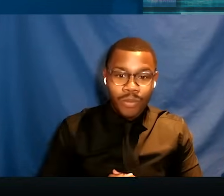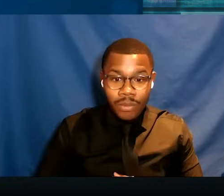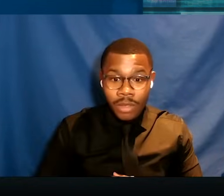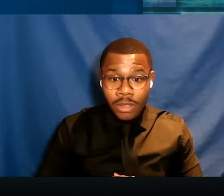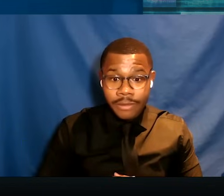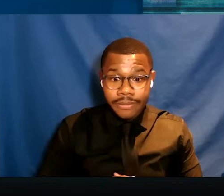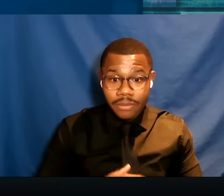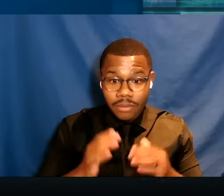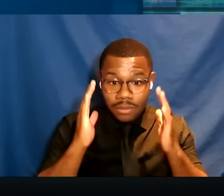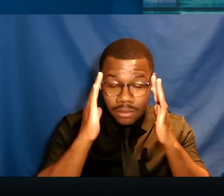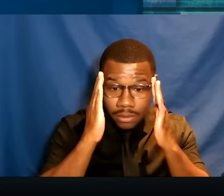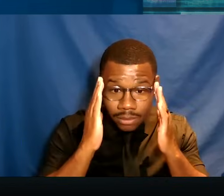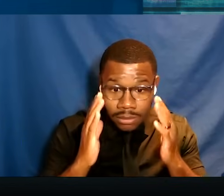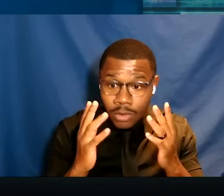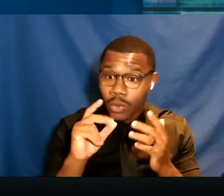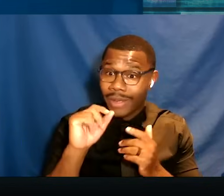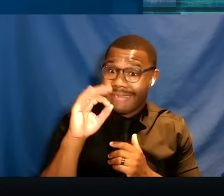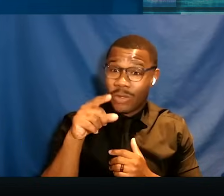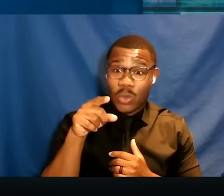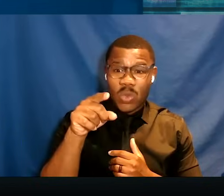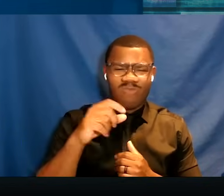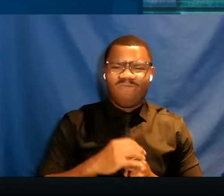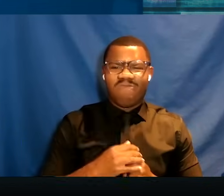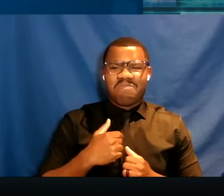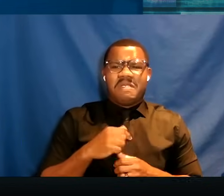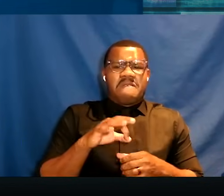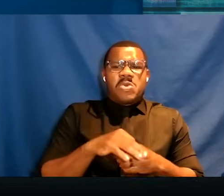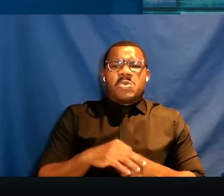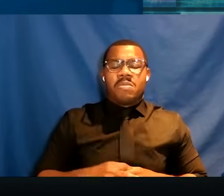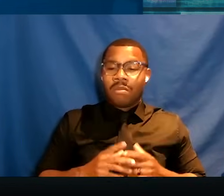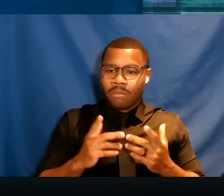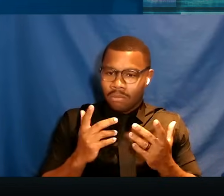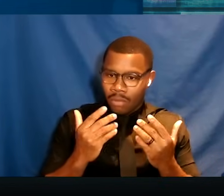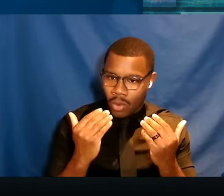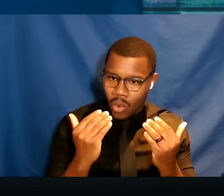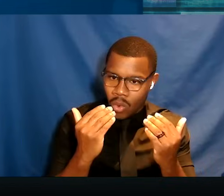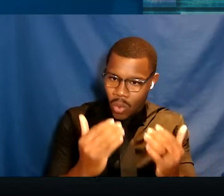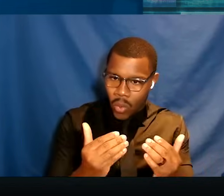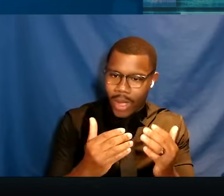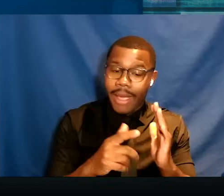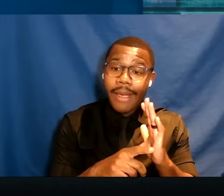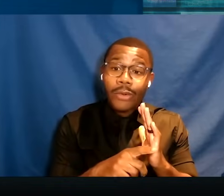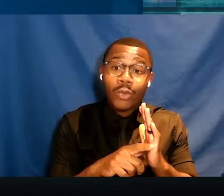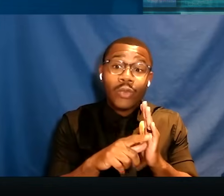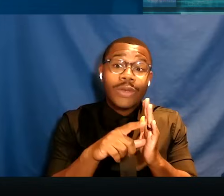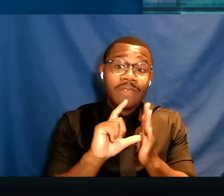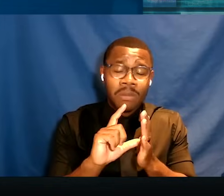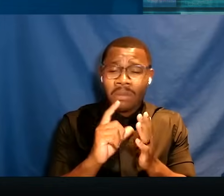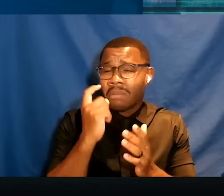that if you are considering a no vote, you should really review the materials. Obviously every member has the right to vote their conscience, every member has the right